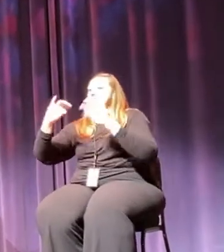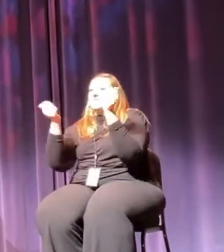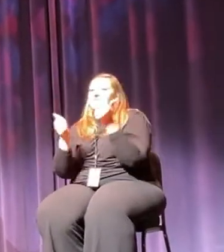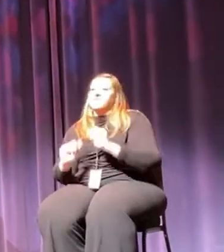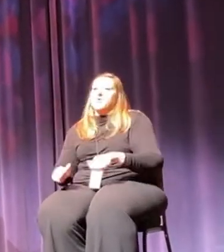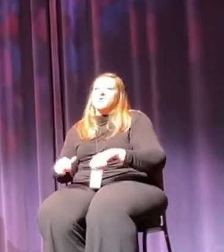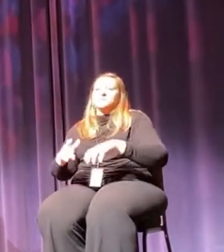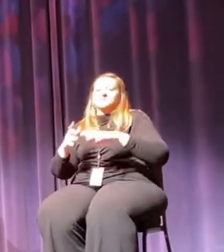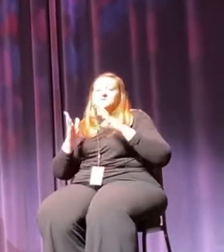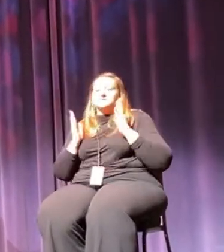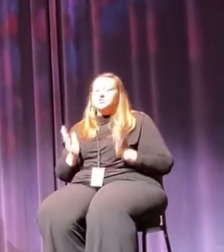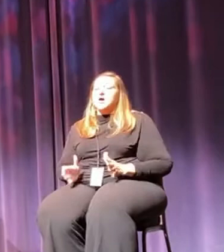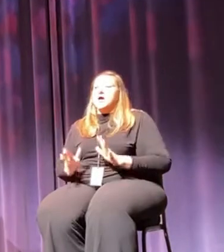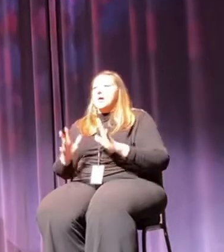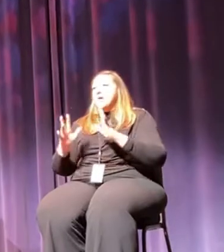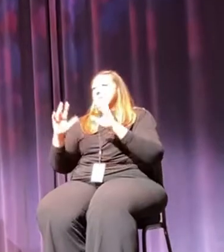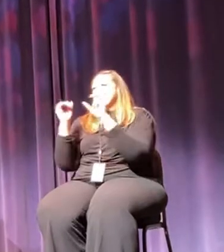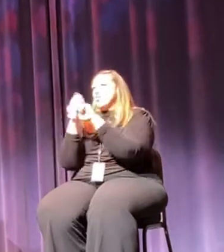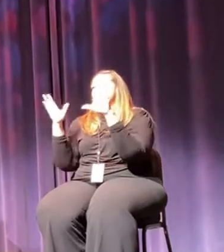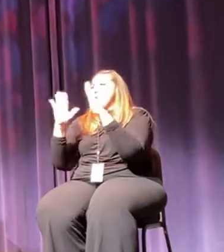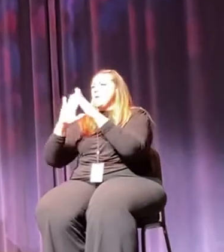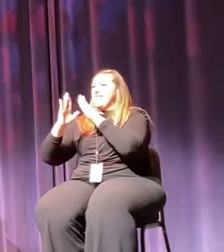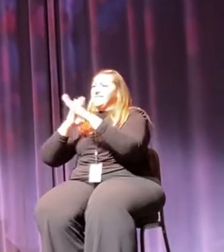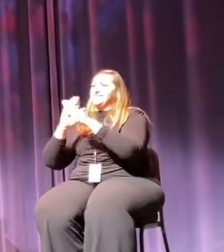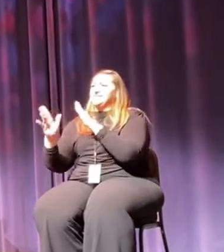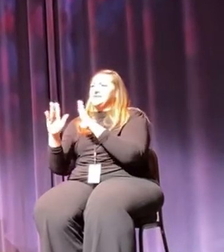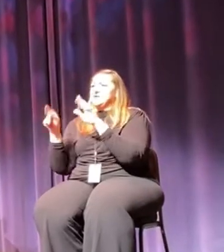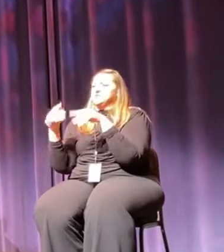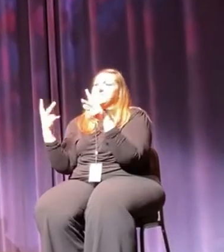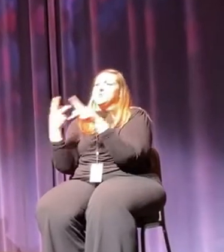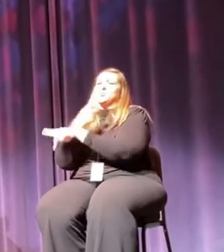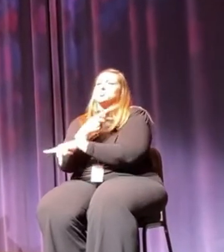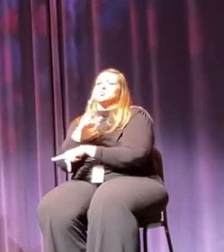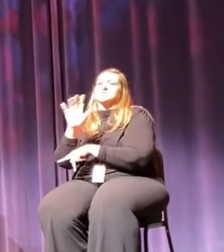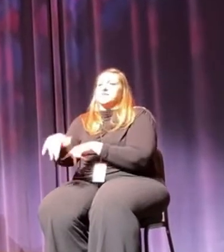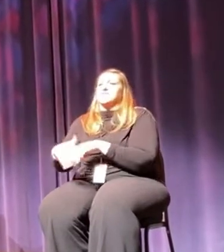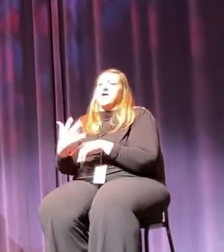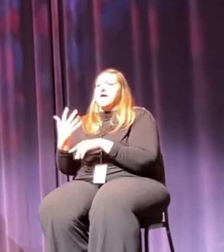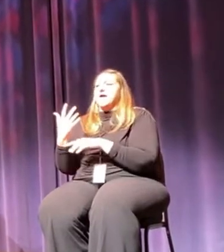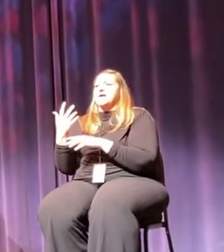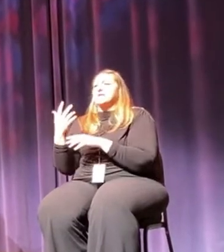got blown from the city. We're something worse than kerosene.